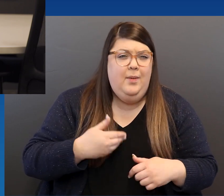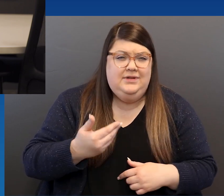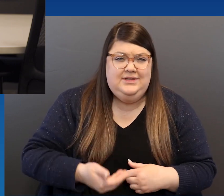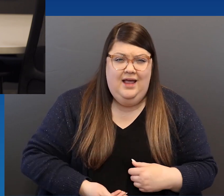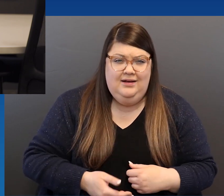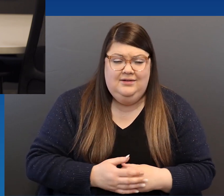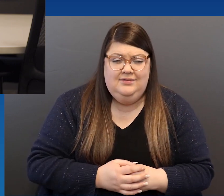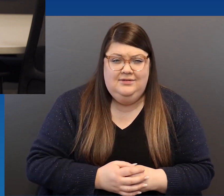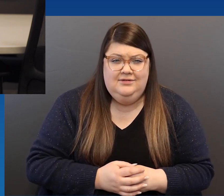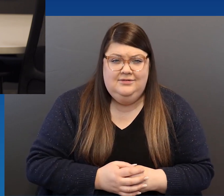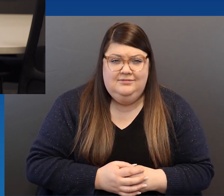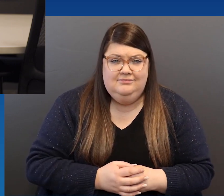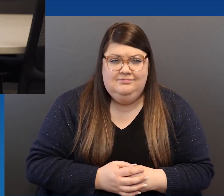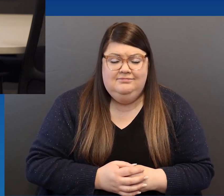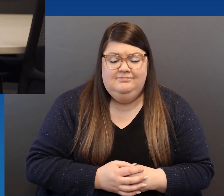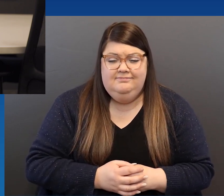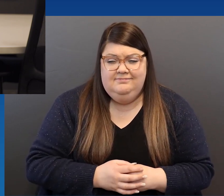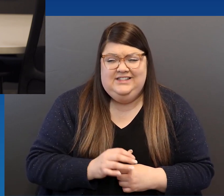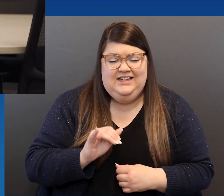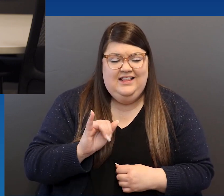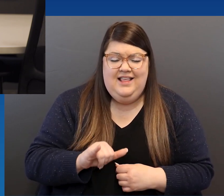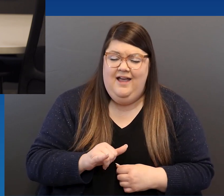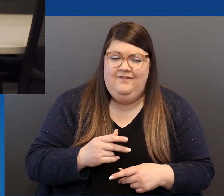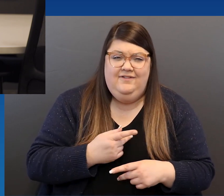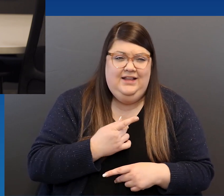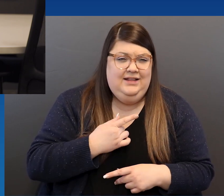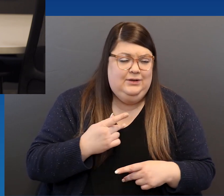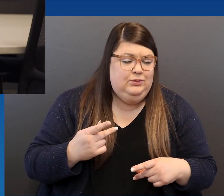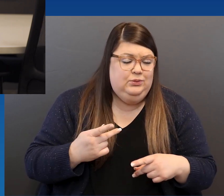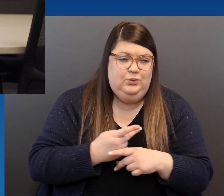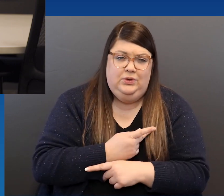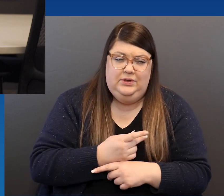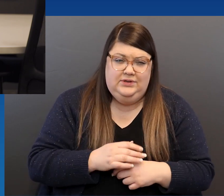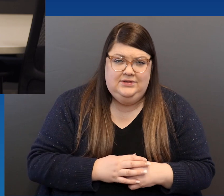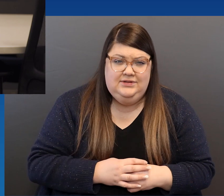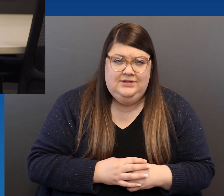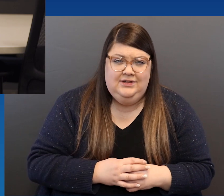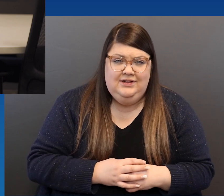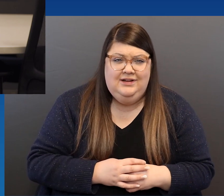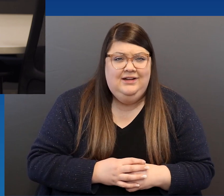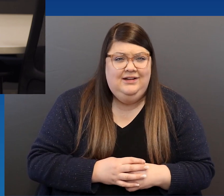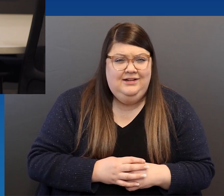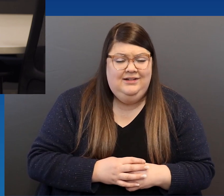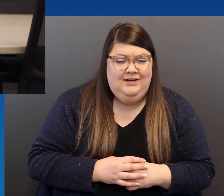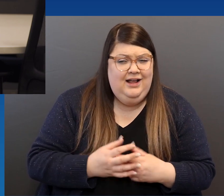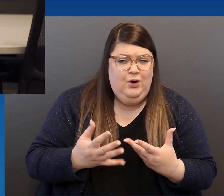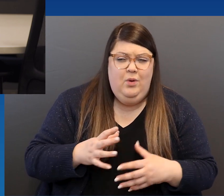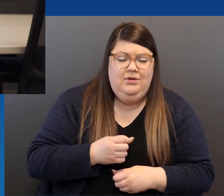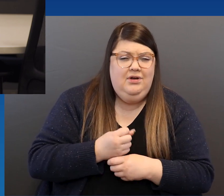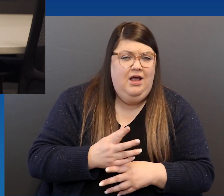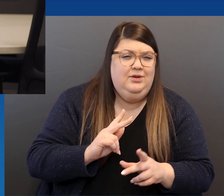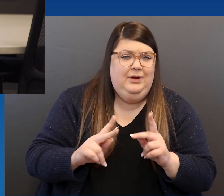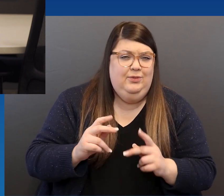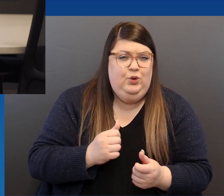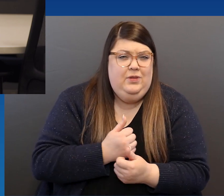and that's like the worst feeling is causing the people you love to be so upset.